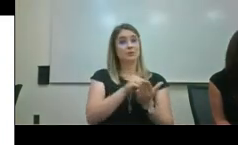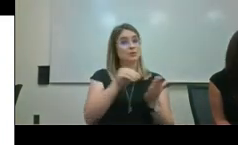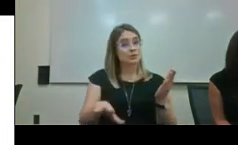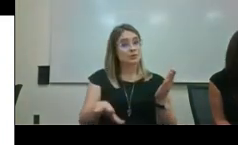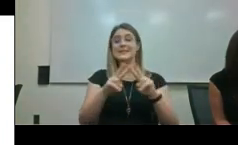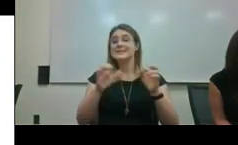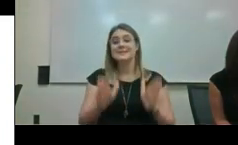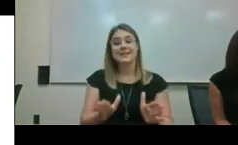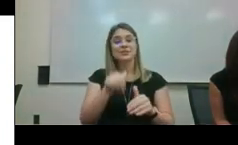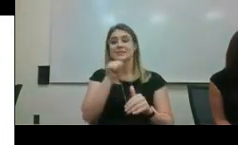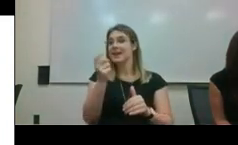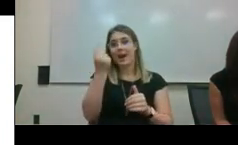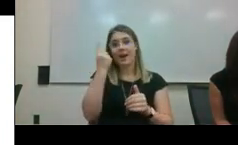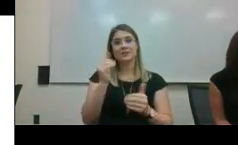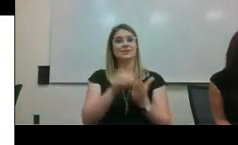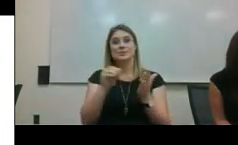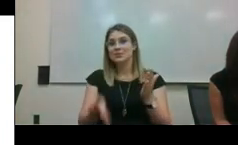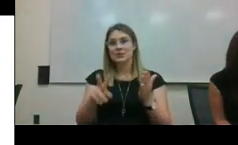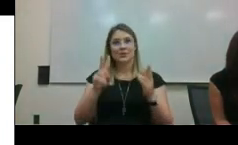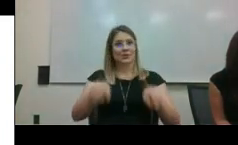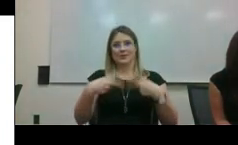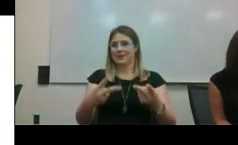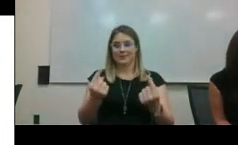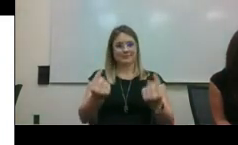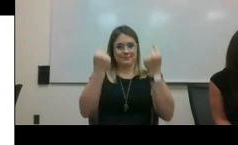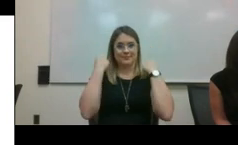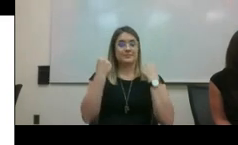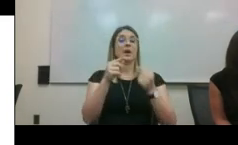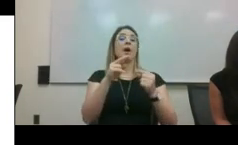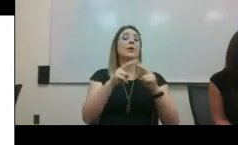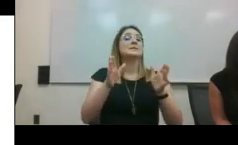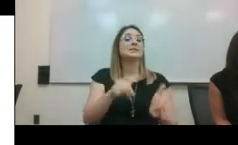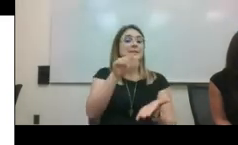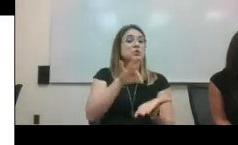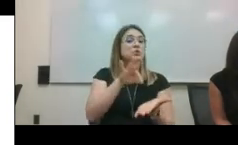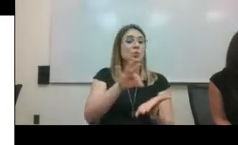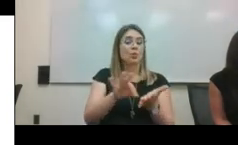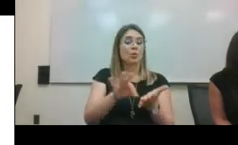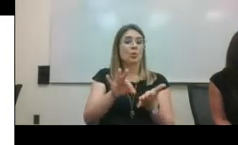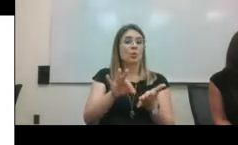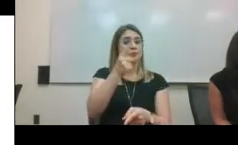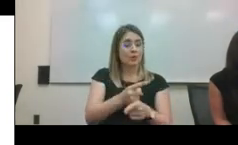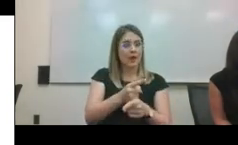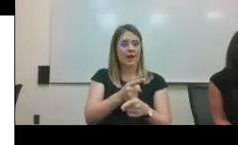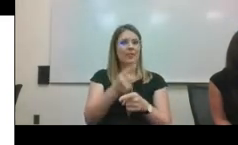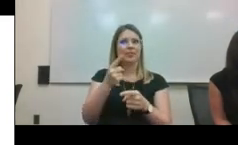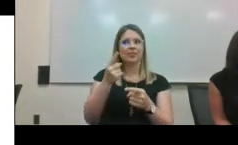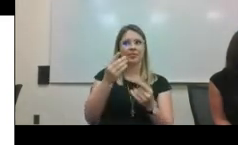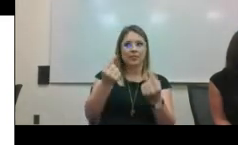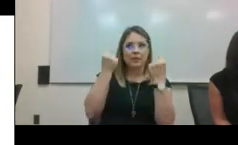that were provided and didn't score them as a correct answer because they didn't think it was the right sign. So, following that first pilot,